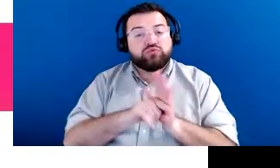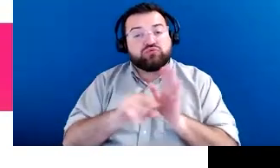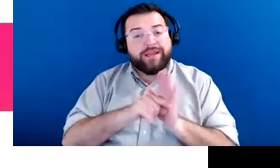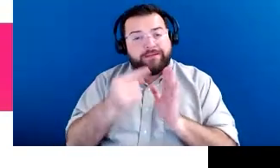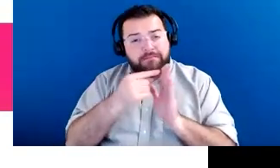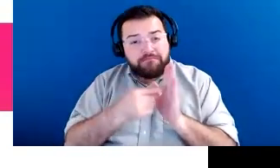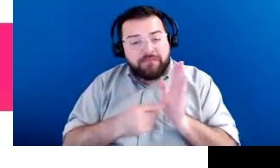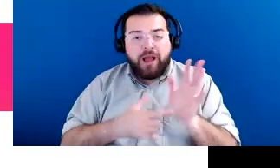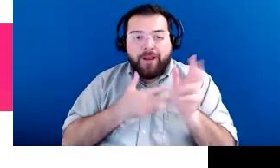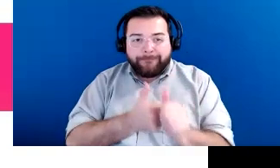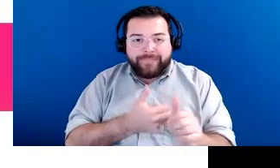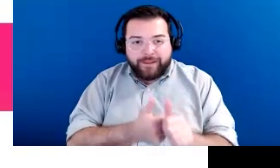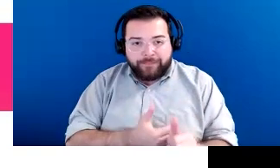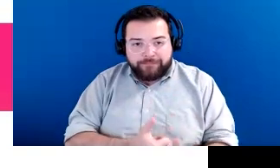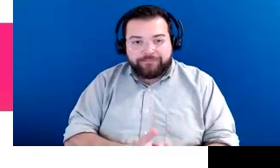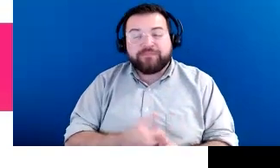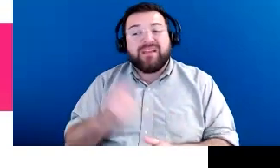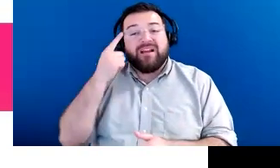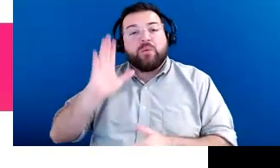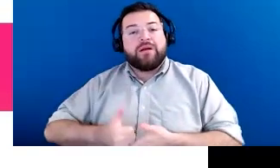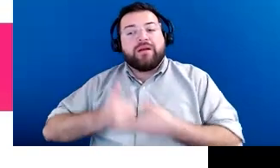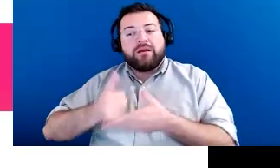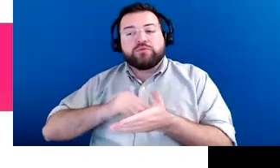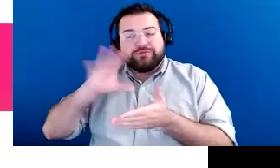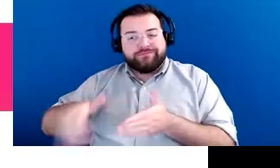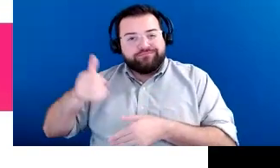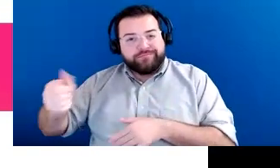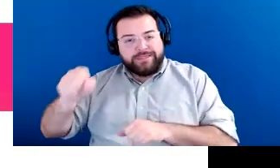You know, this helps students to also monitor their learning